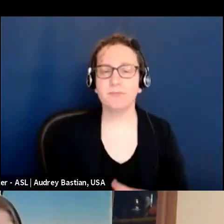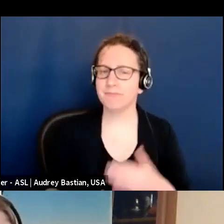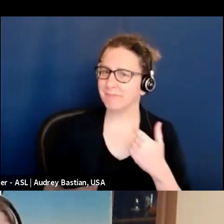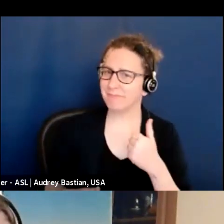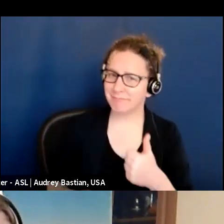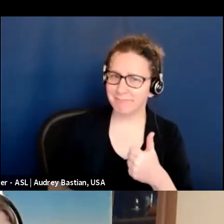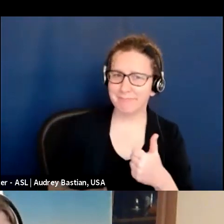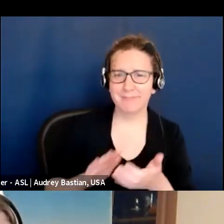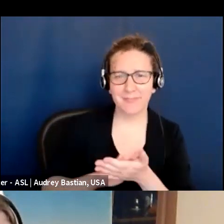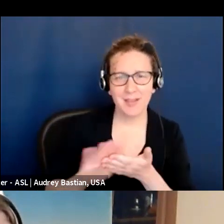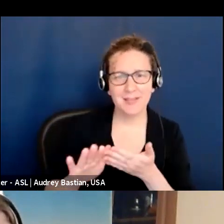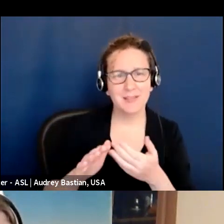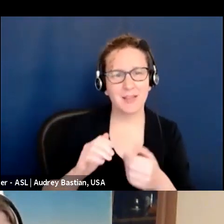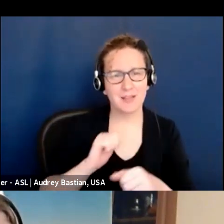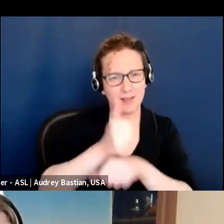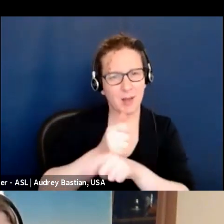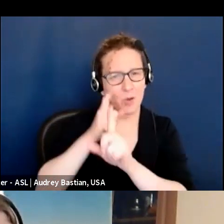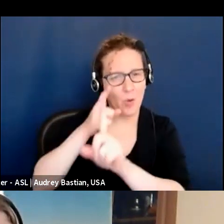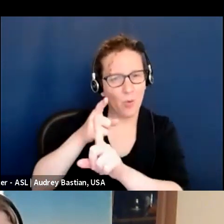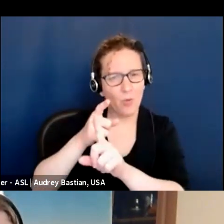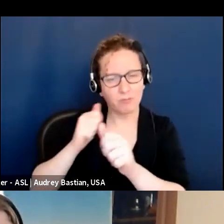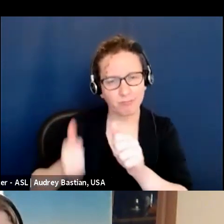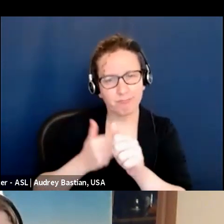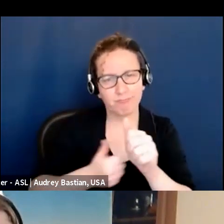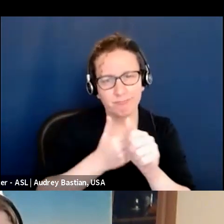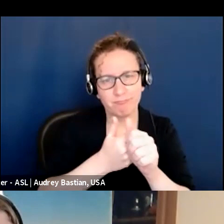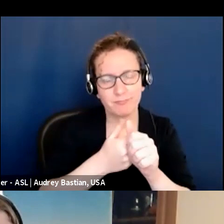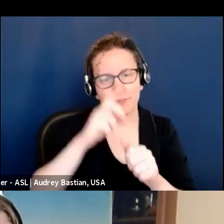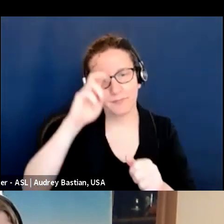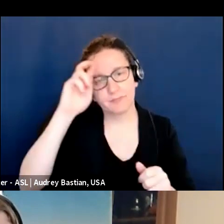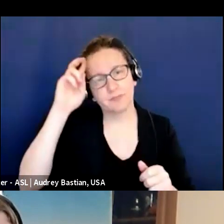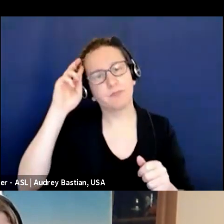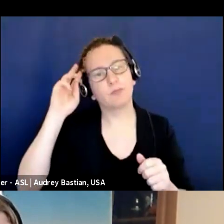yeah. It's kind of like setting that goal and going ahead. I'm going to direct the next question